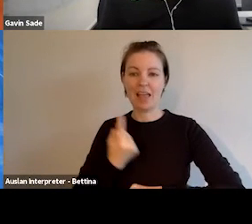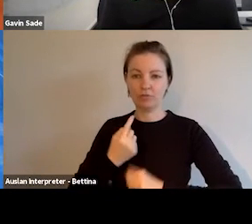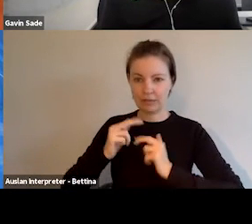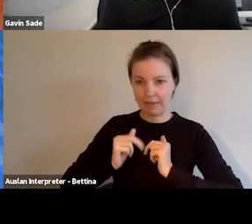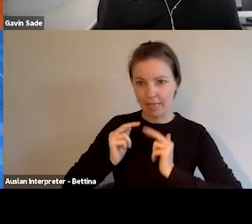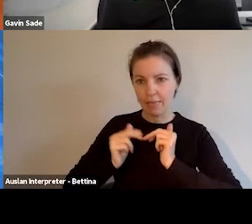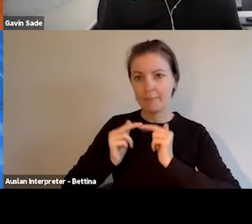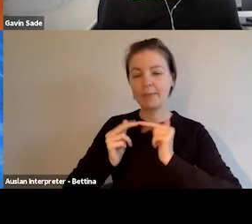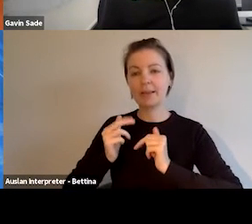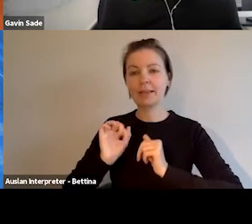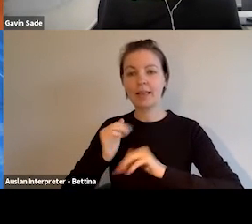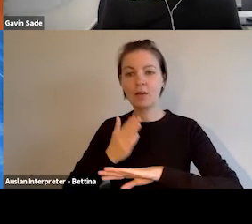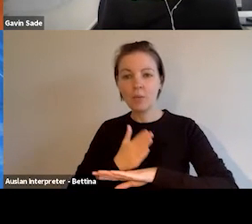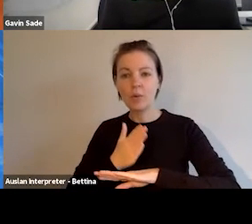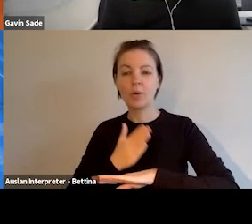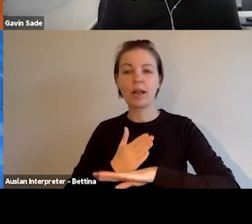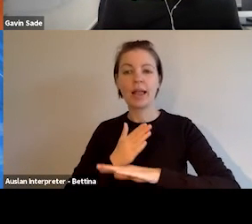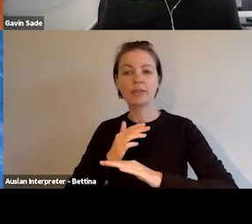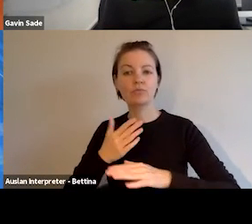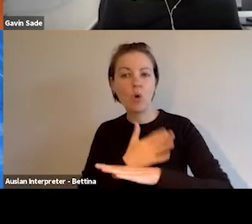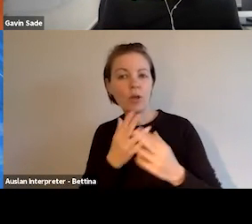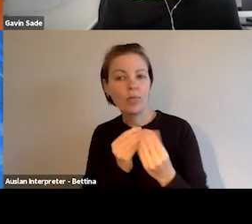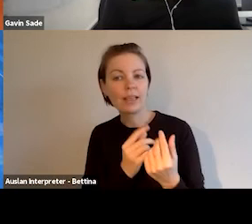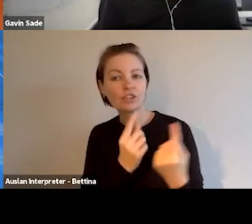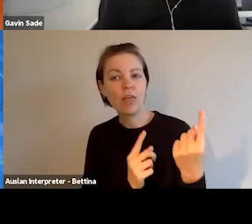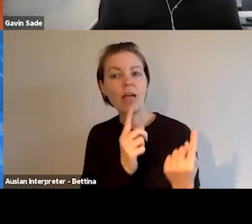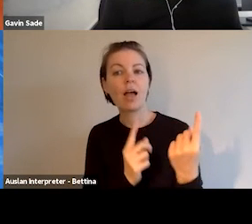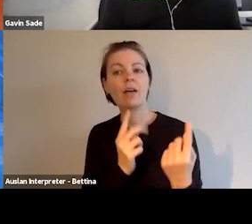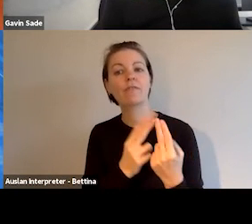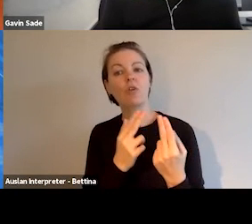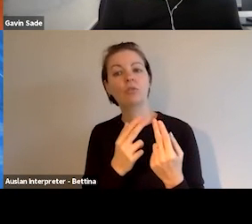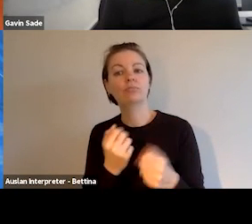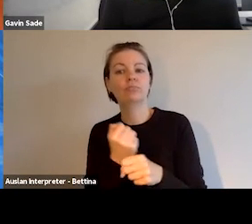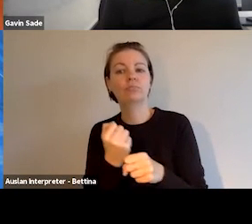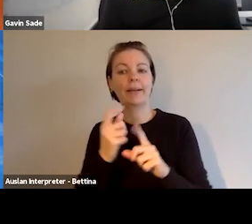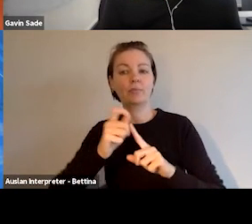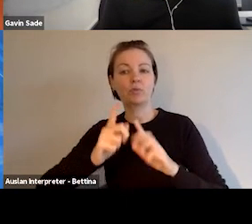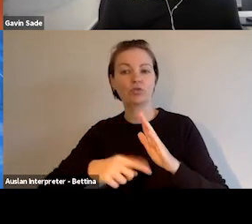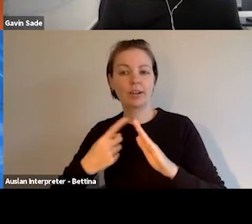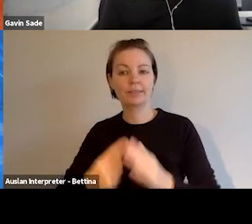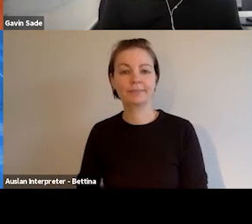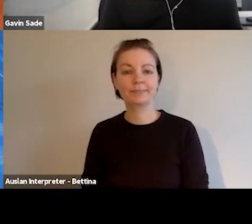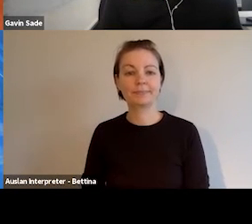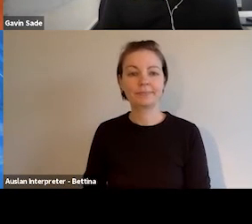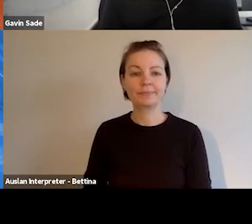working together to create the project outcome. Very briefly, the assessment plan,